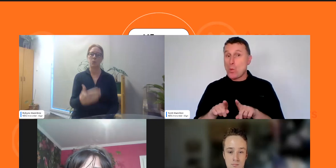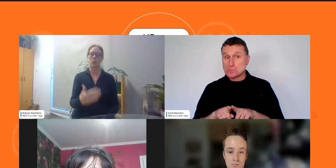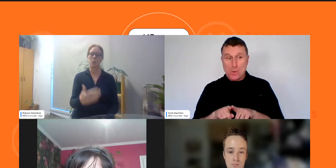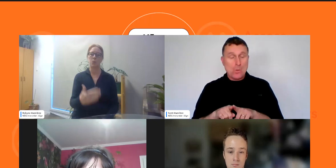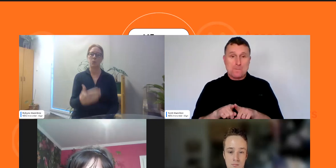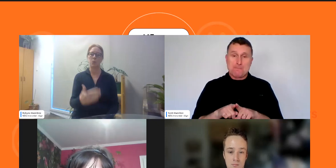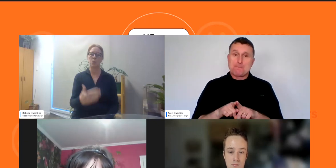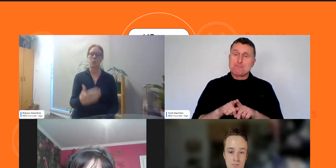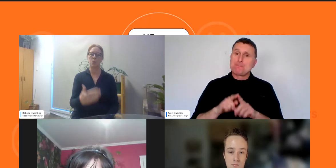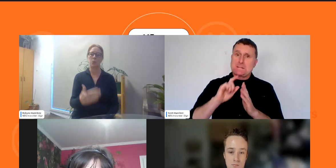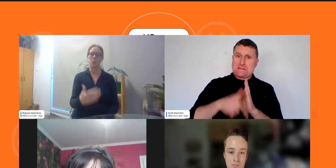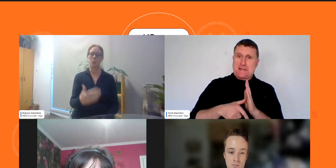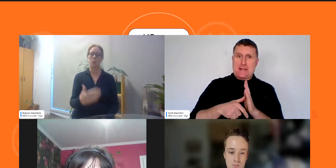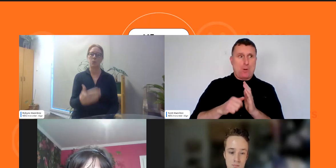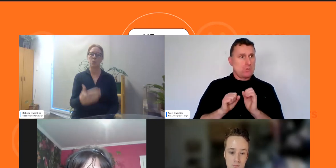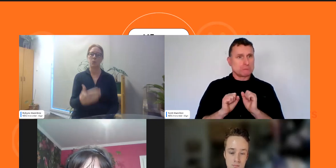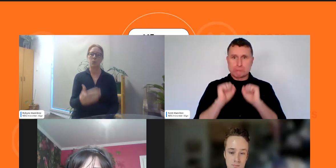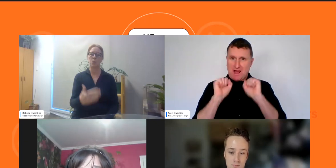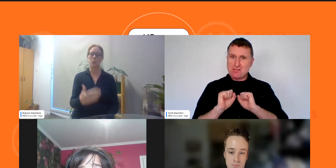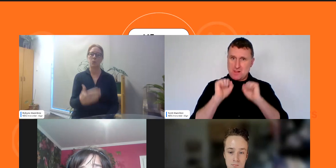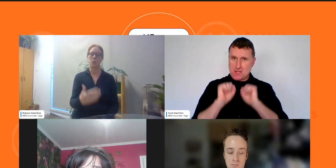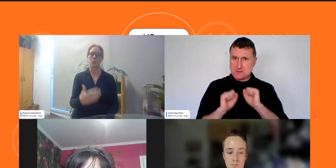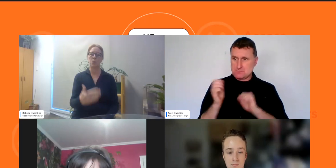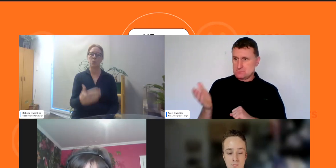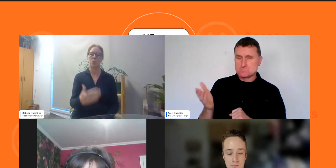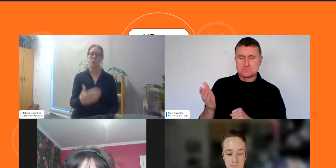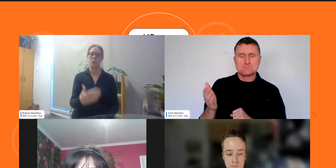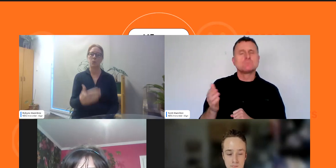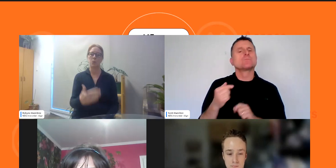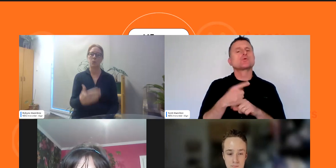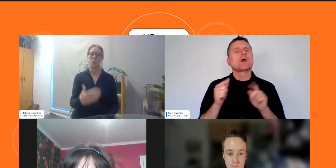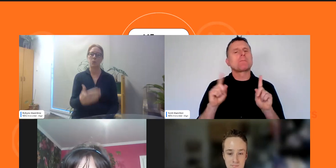is going to introduce our speakers for the third panel, the creators.